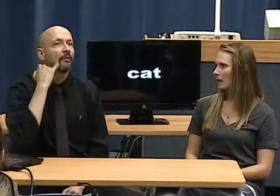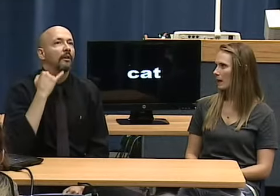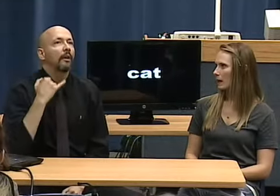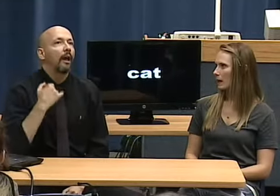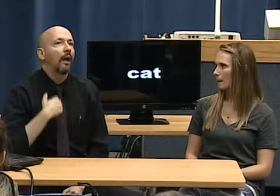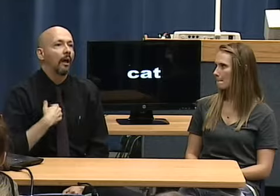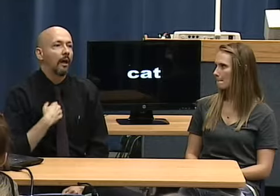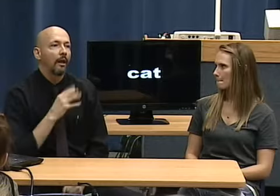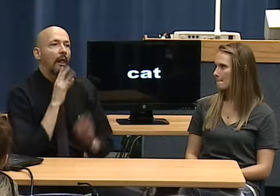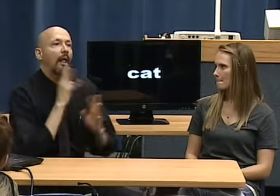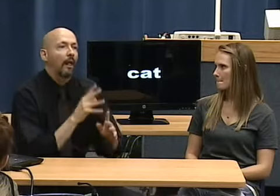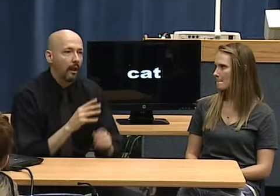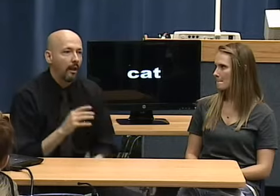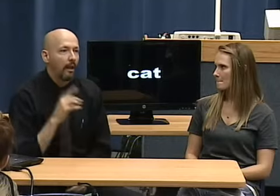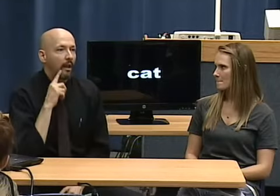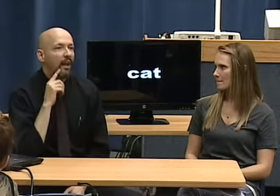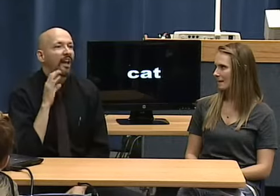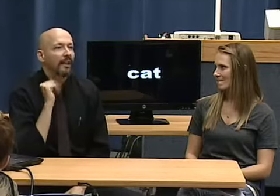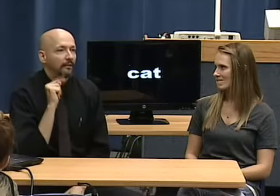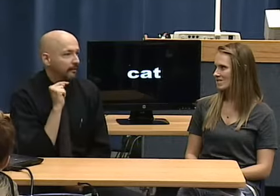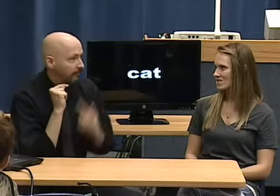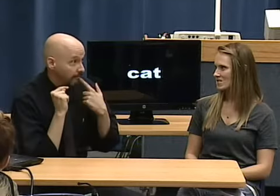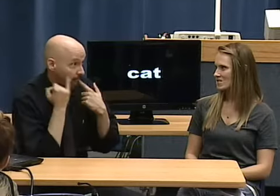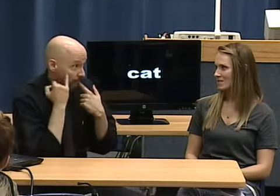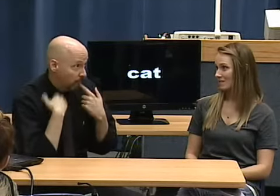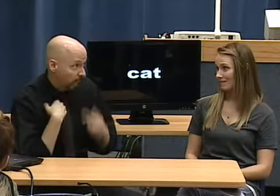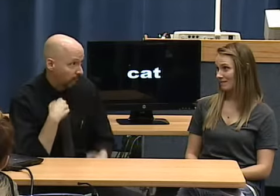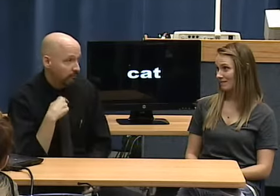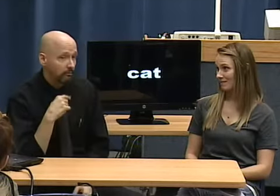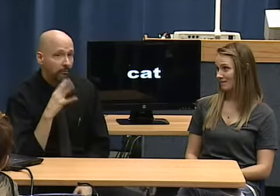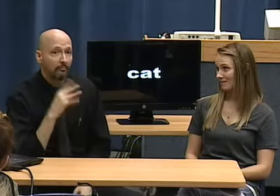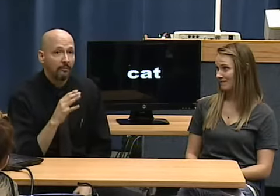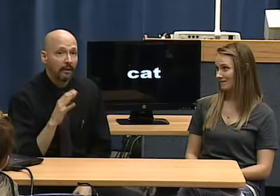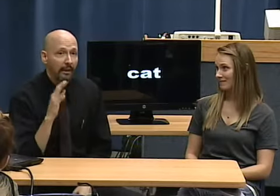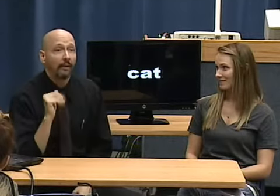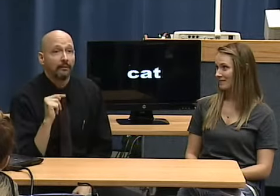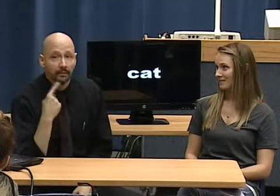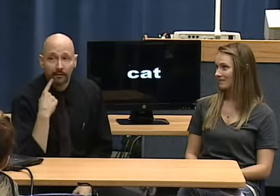If I speak the word "cat" "C-A-T"